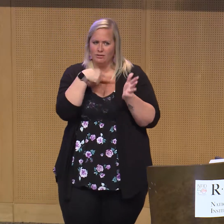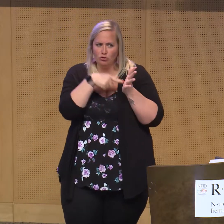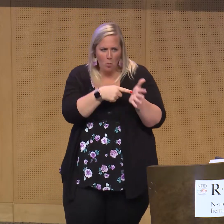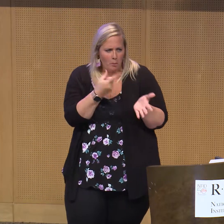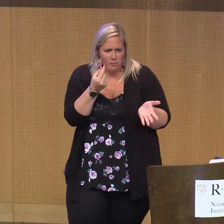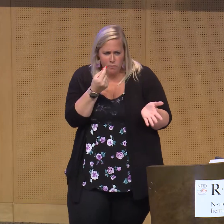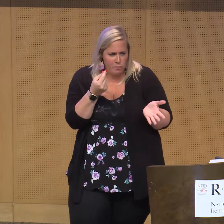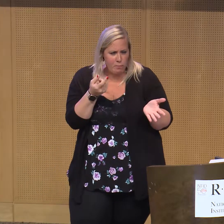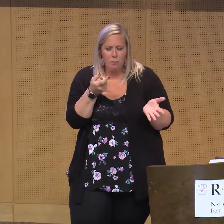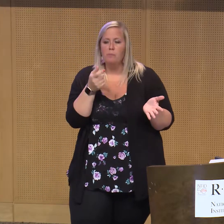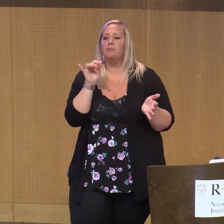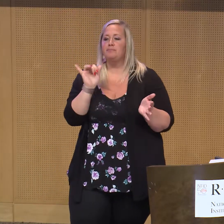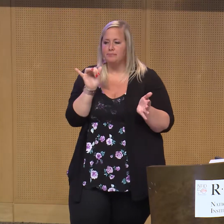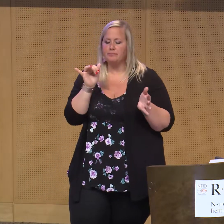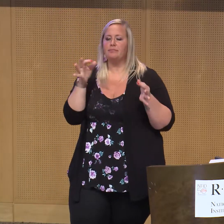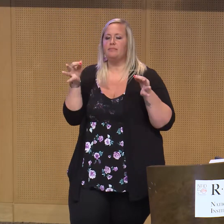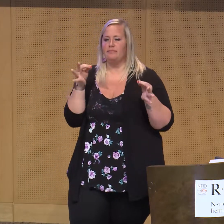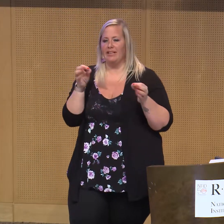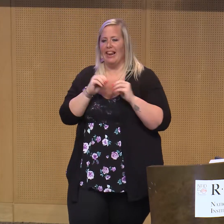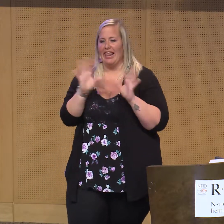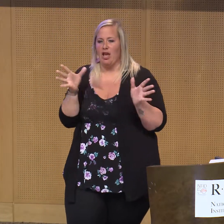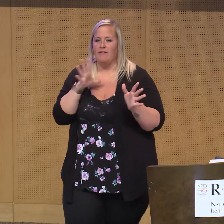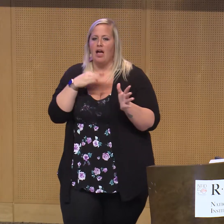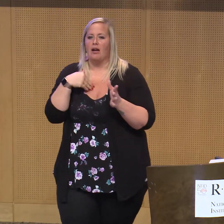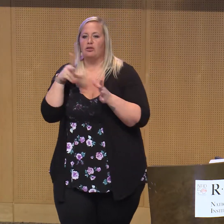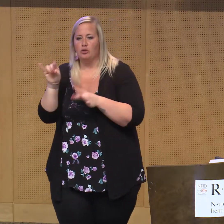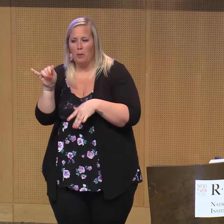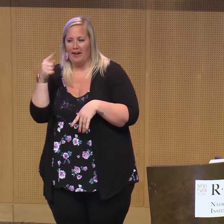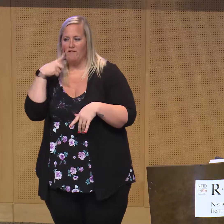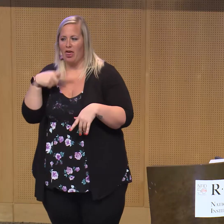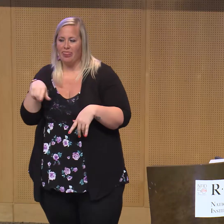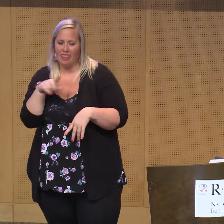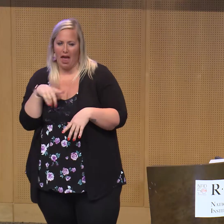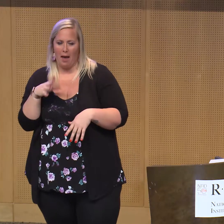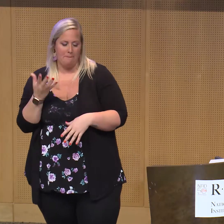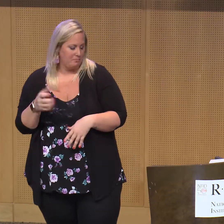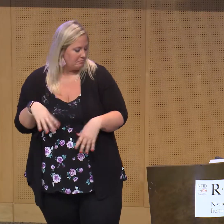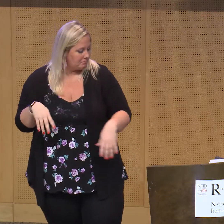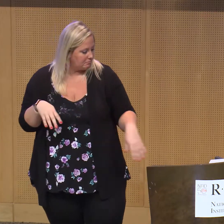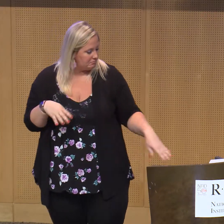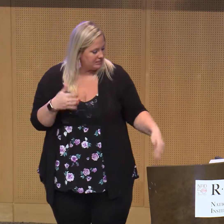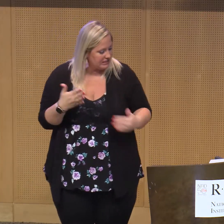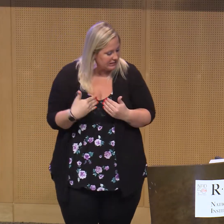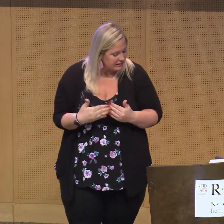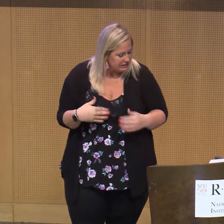we would have face-to-face, one-on-one communications that I was easily able to manage